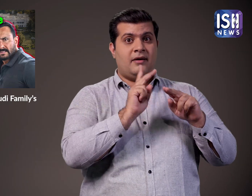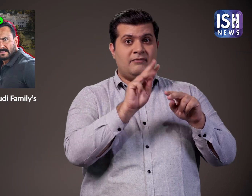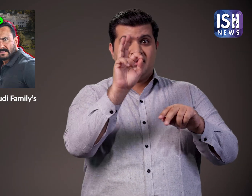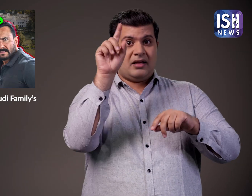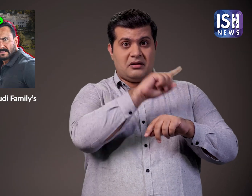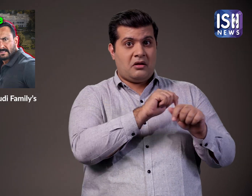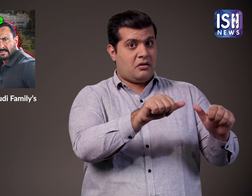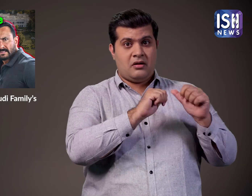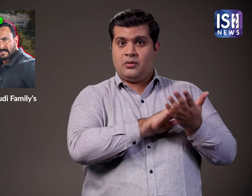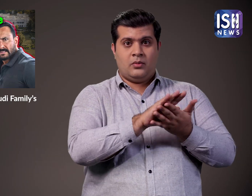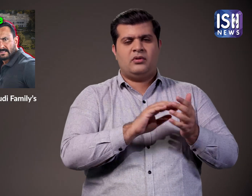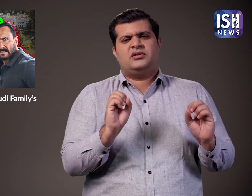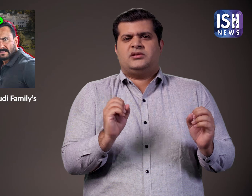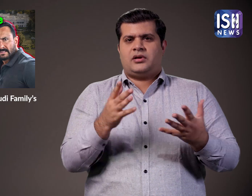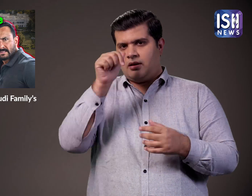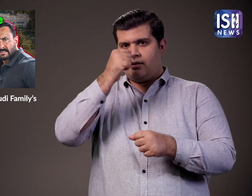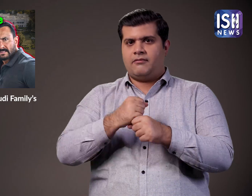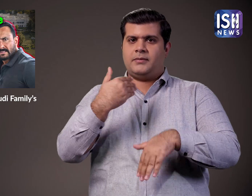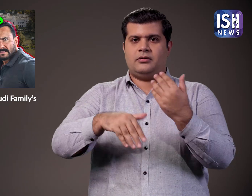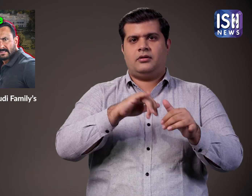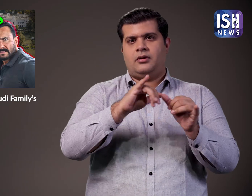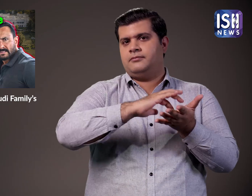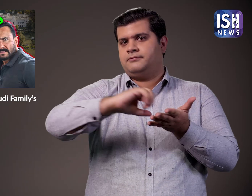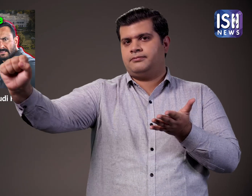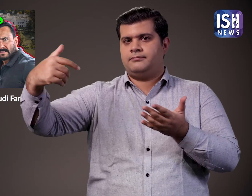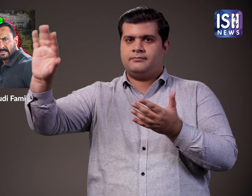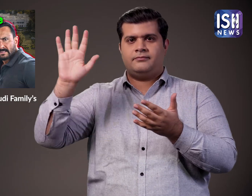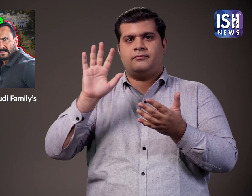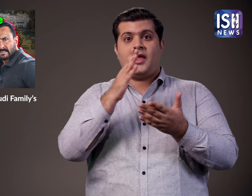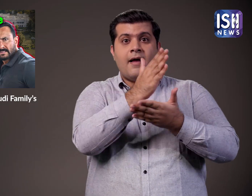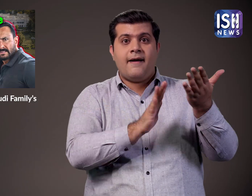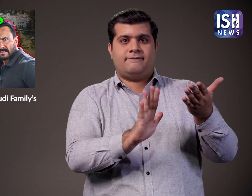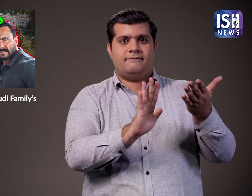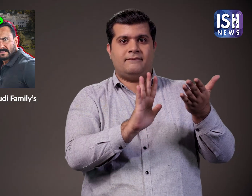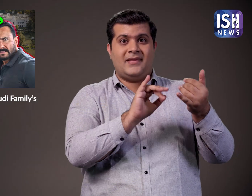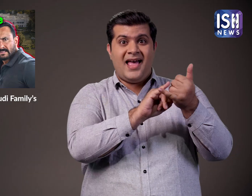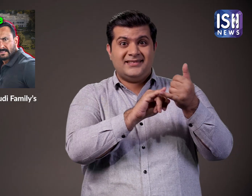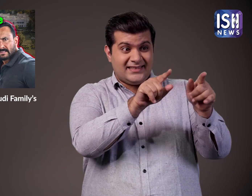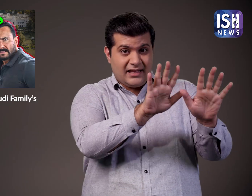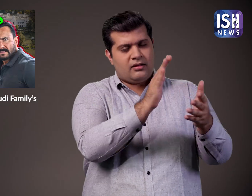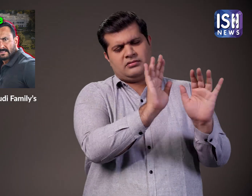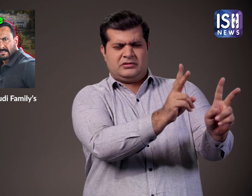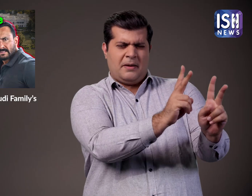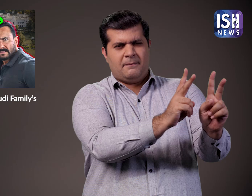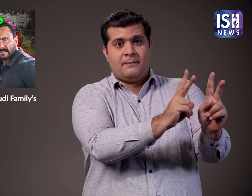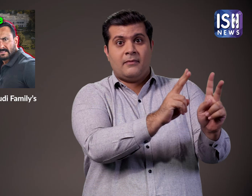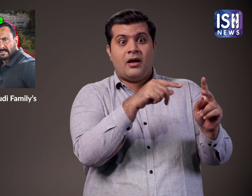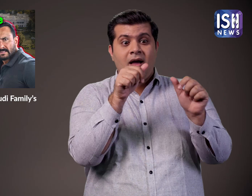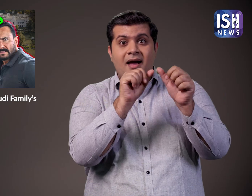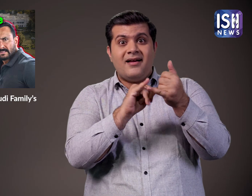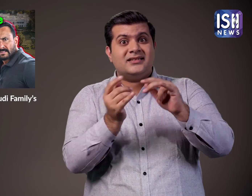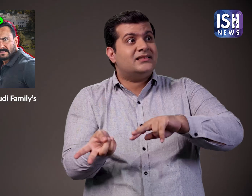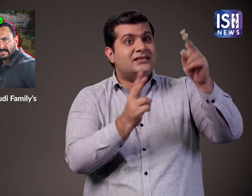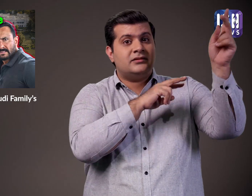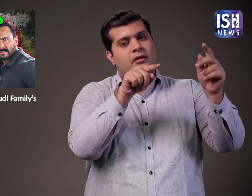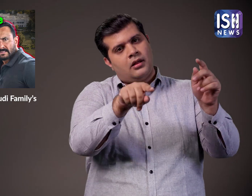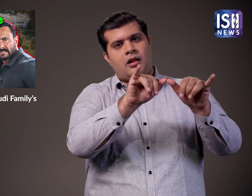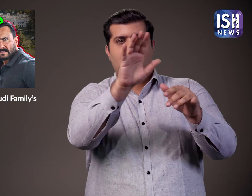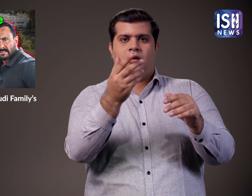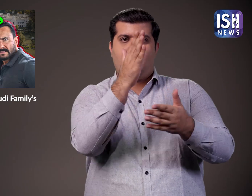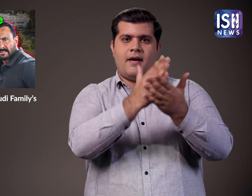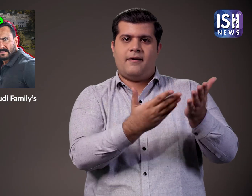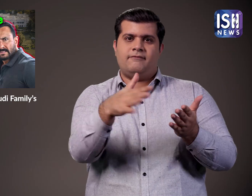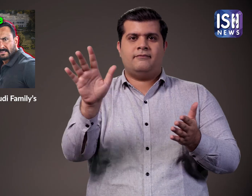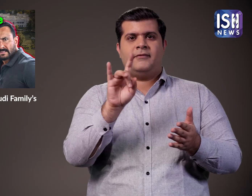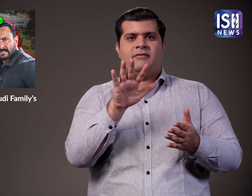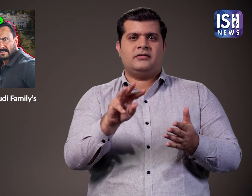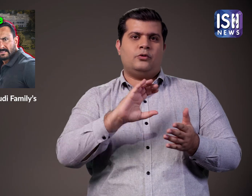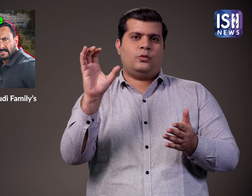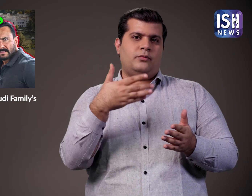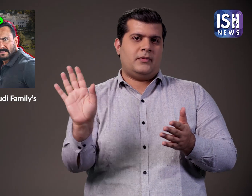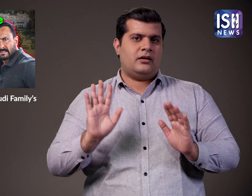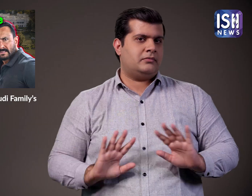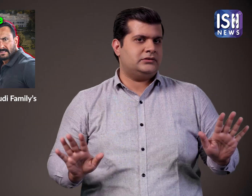If they do not file an appeal within that time, the government will take control of part of the property whivh is worth ₹15,000 crores under the Enemy Property Act.